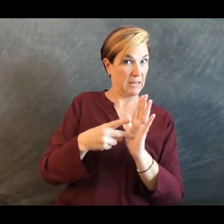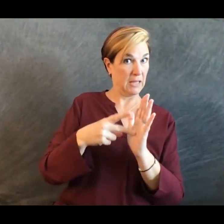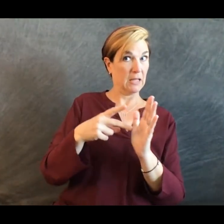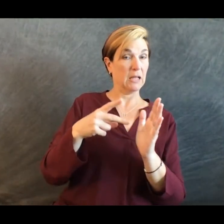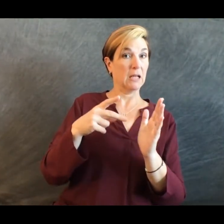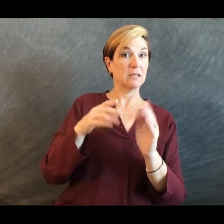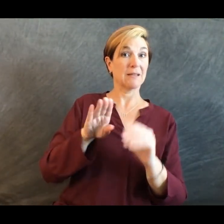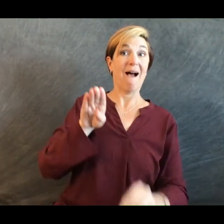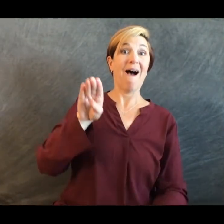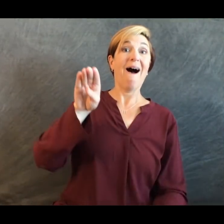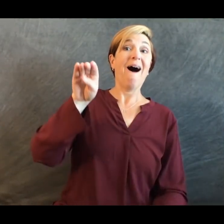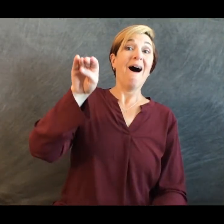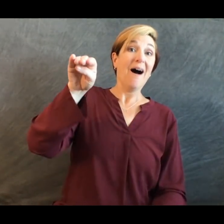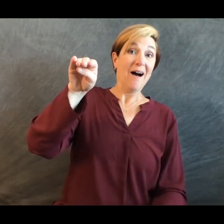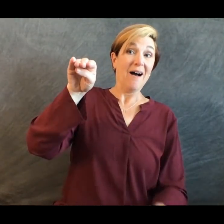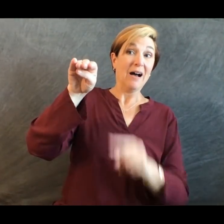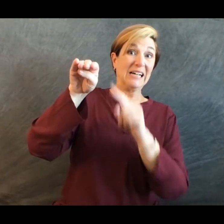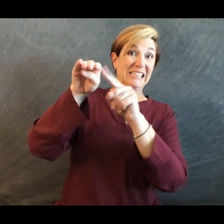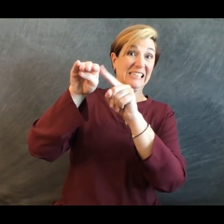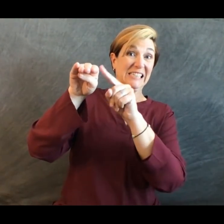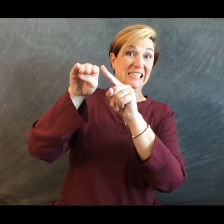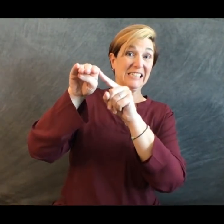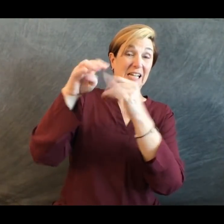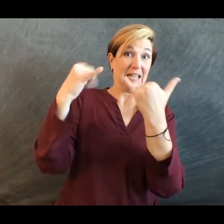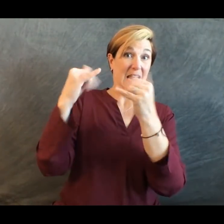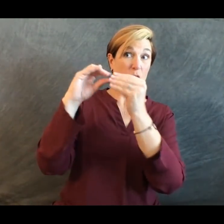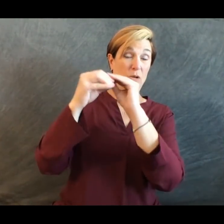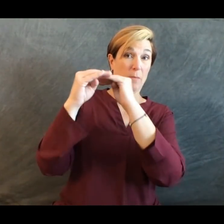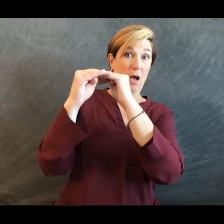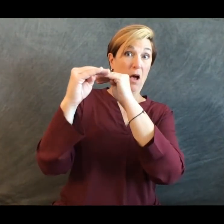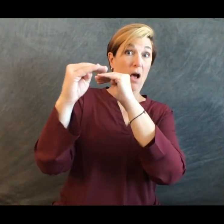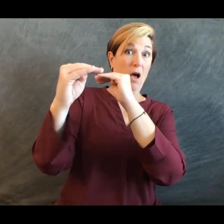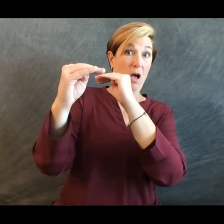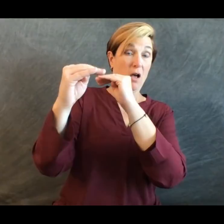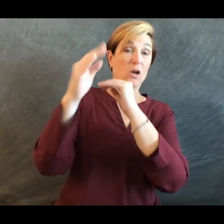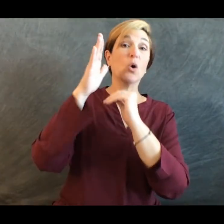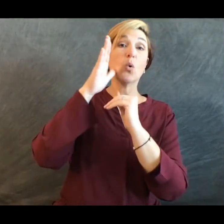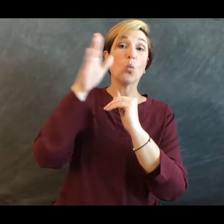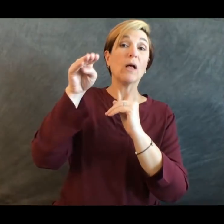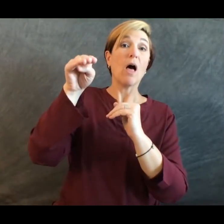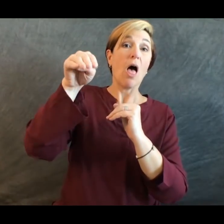comprehensive strategy is working overtime our guidelines to slow the